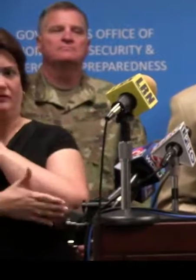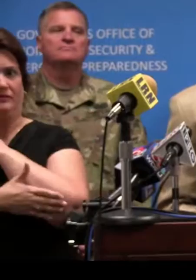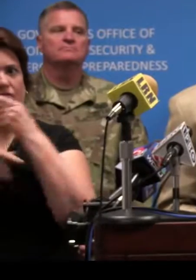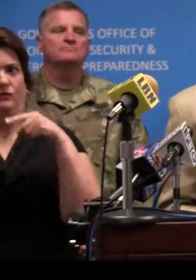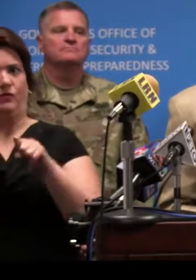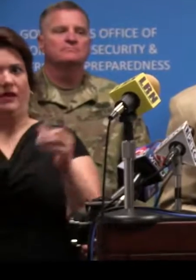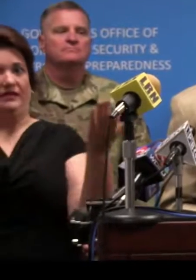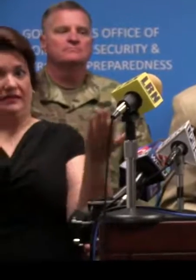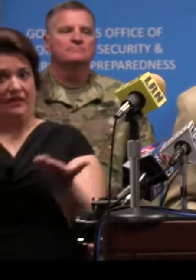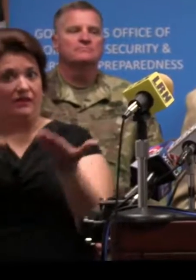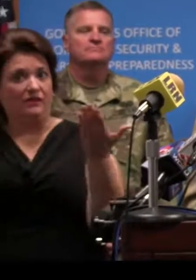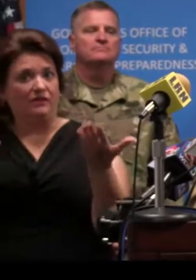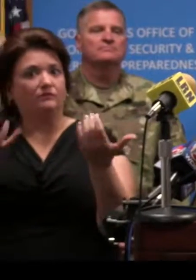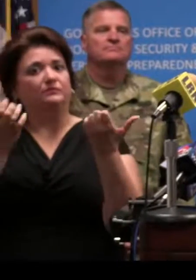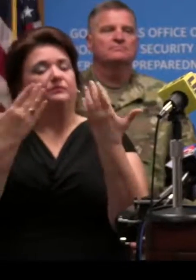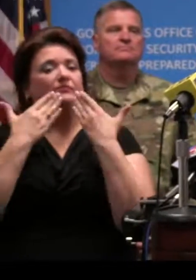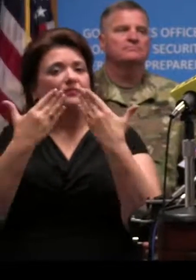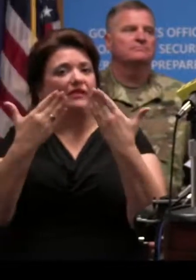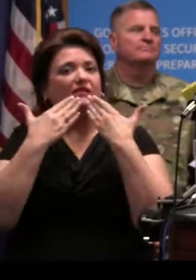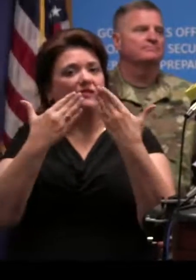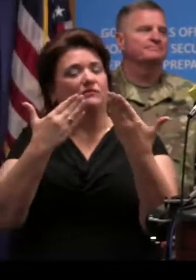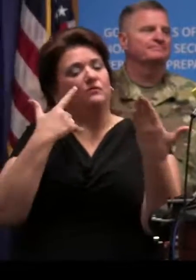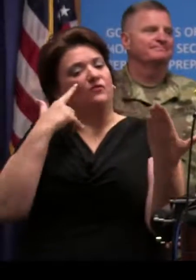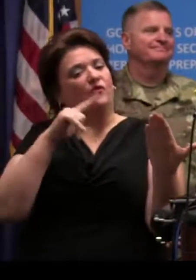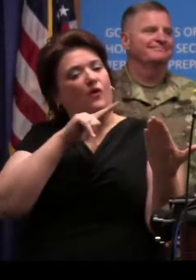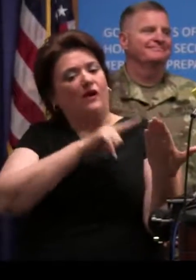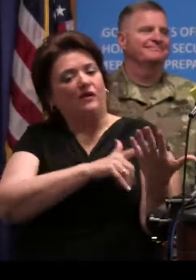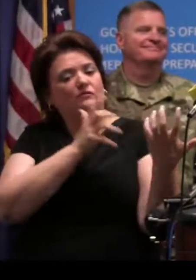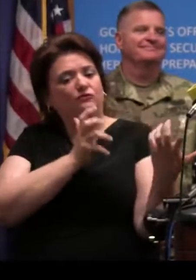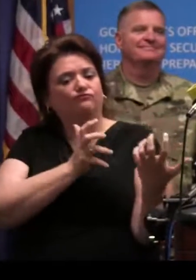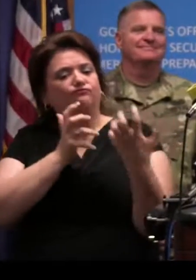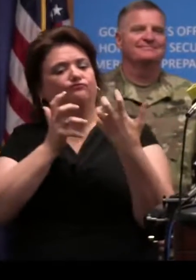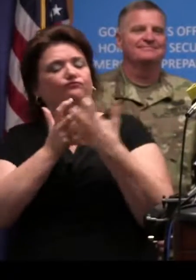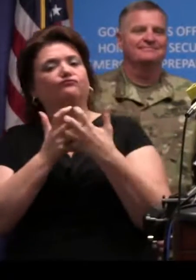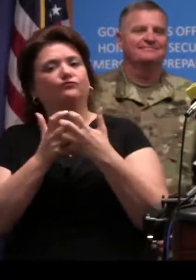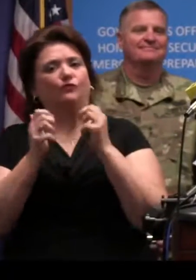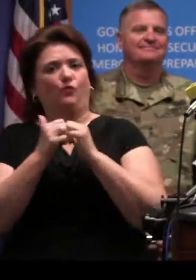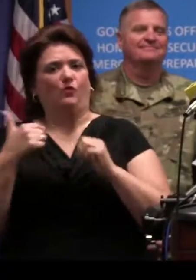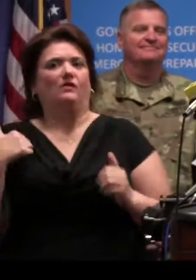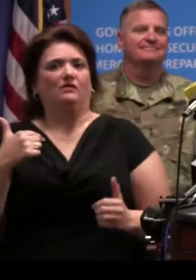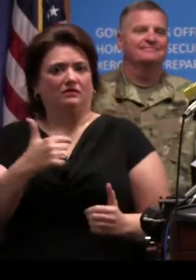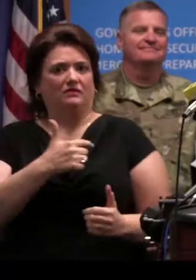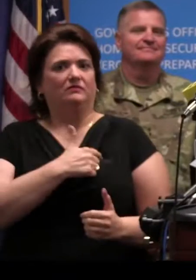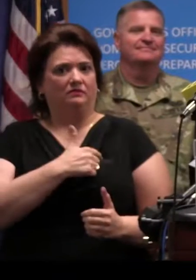him for a partnership that we've been able to establish with with the folks at